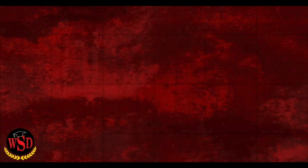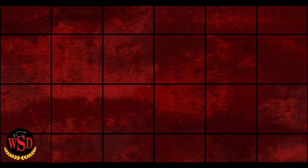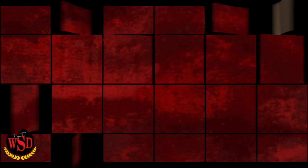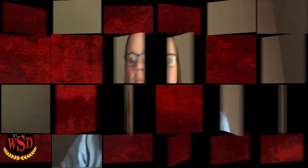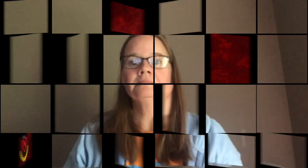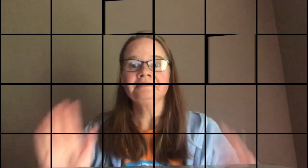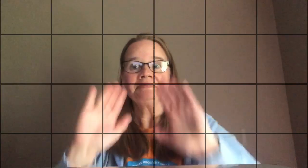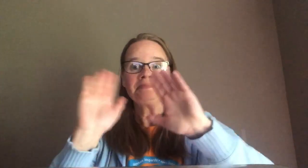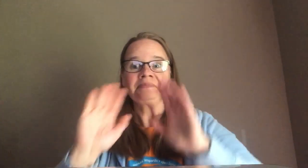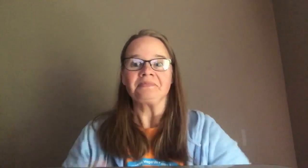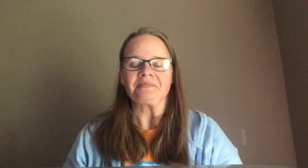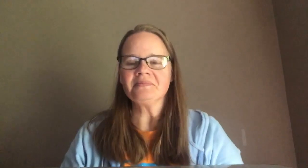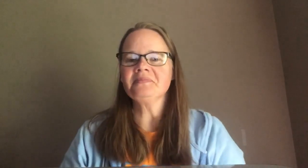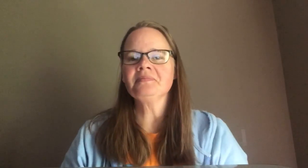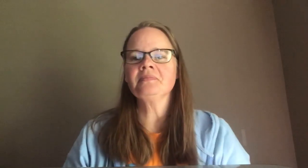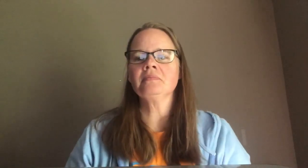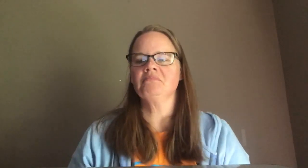Hey!